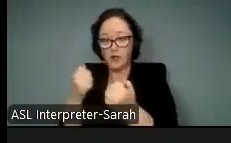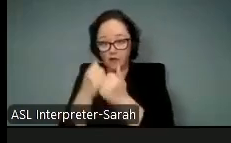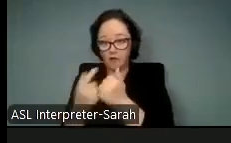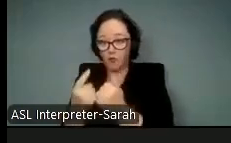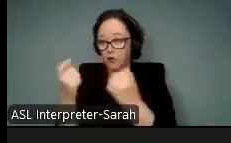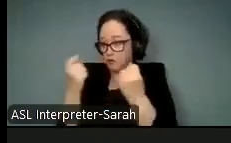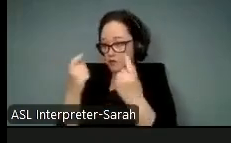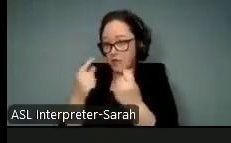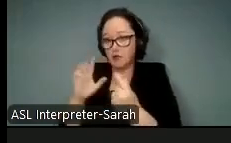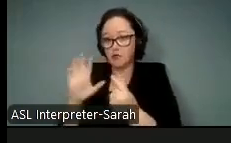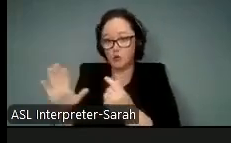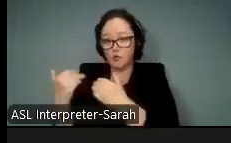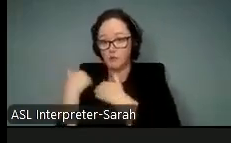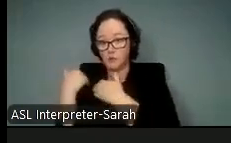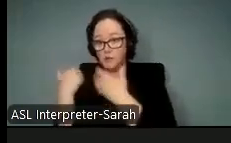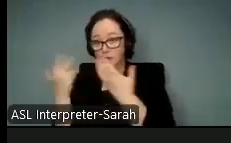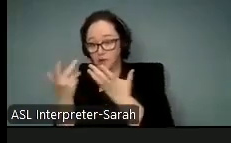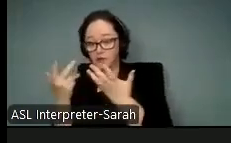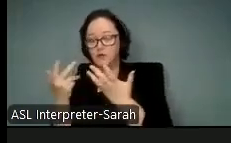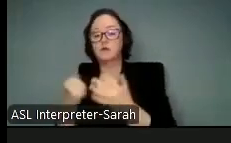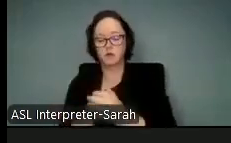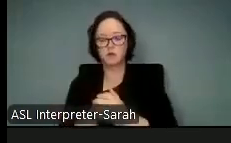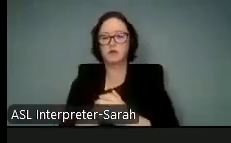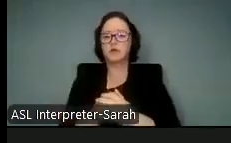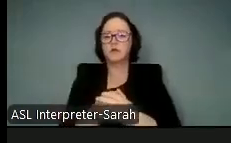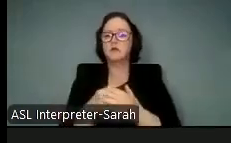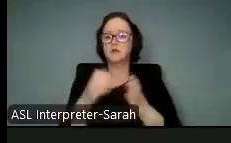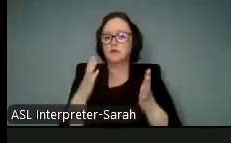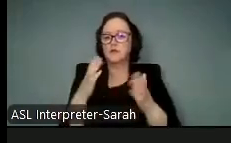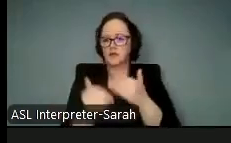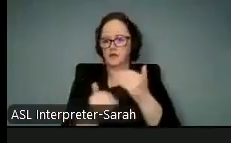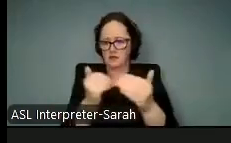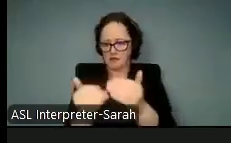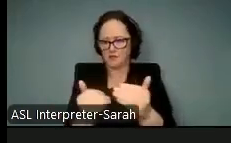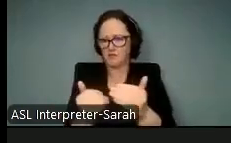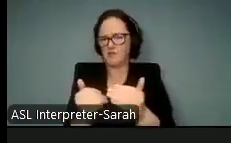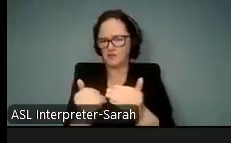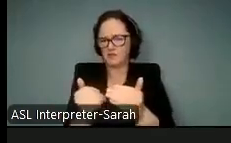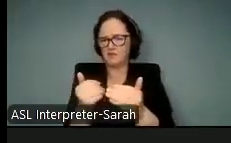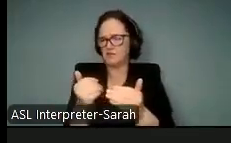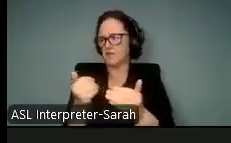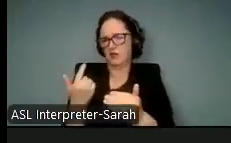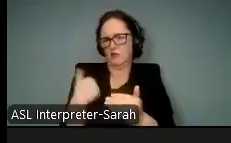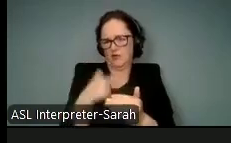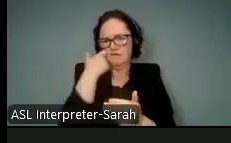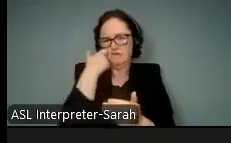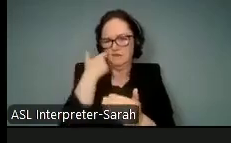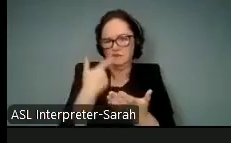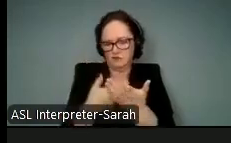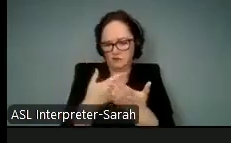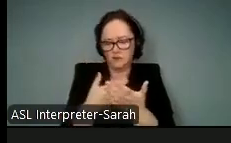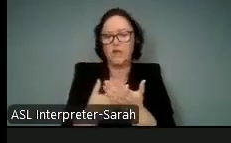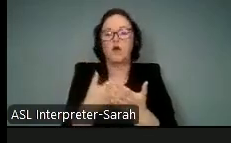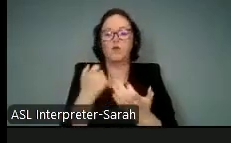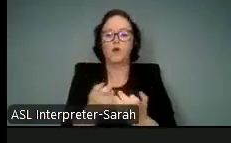I would take the steps that we've talked about before and wrap them up and roll that out to everybody individually.